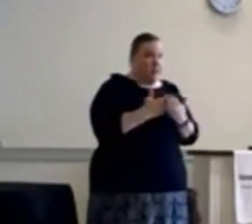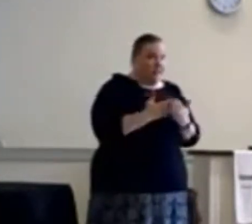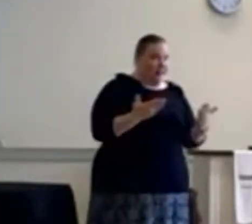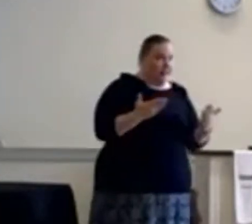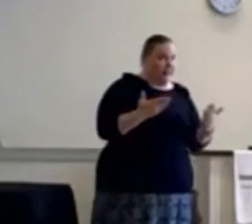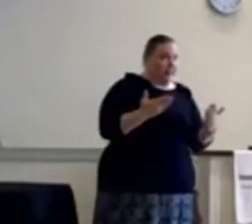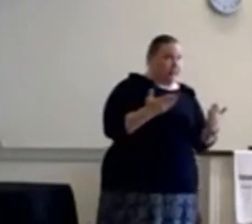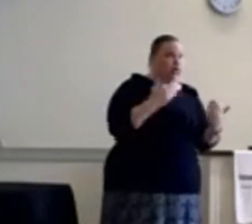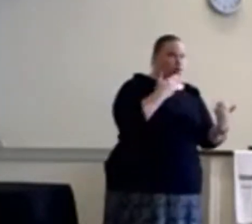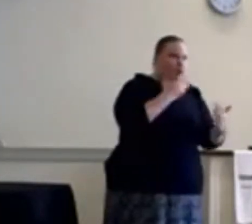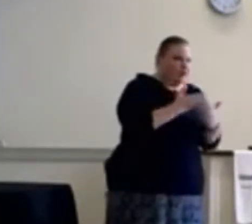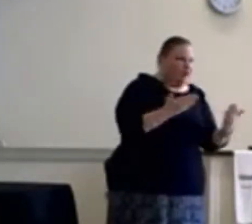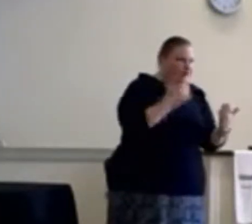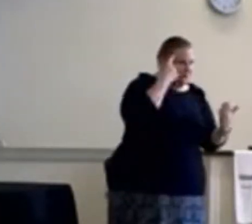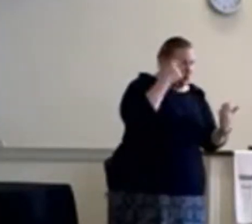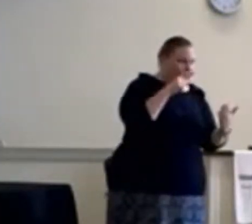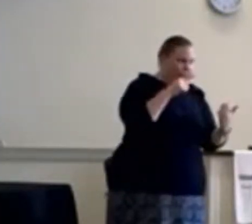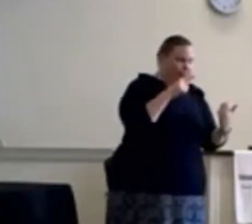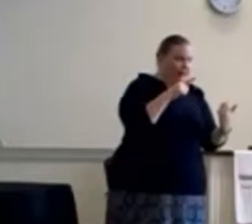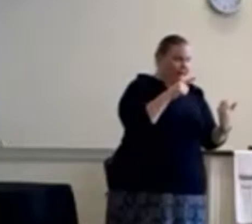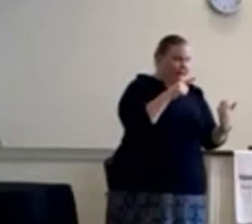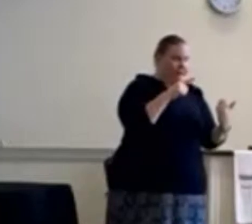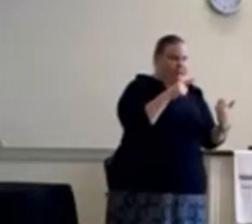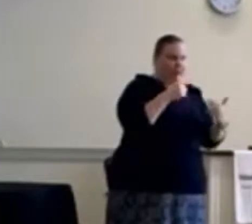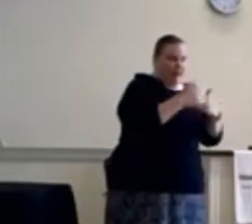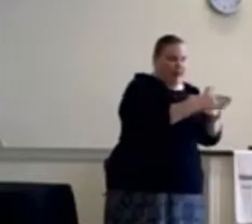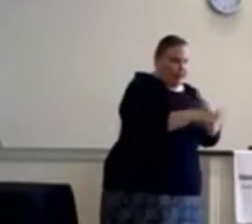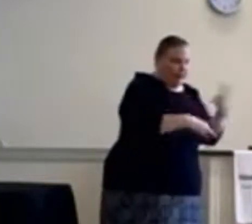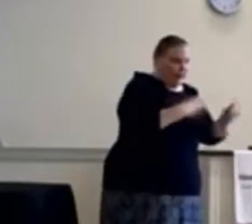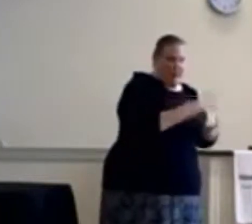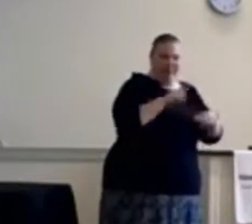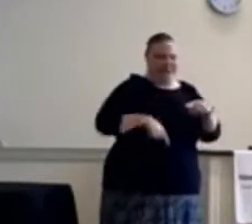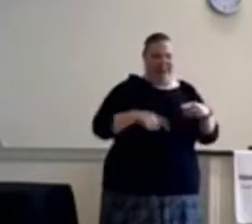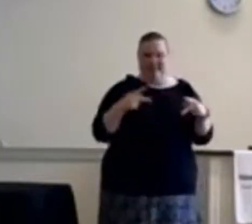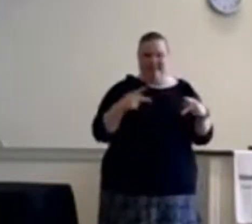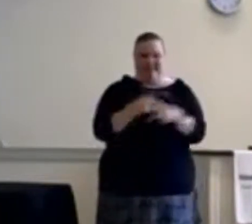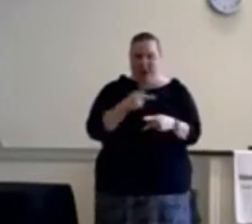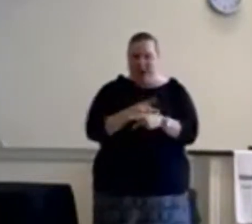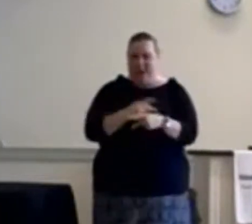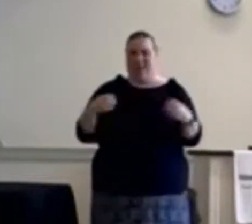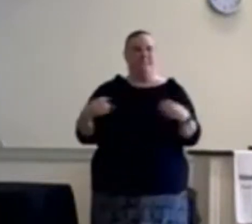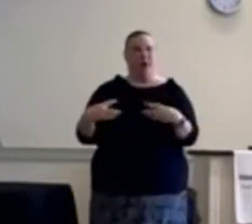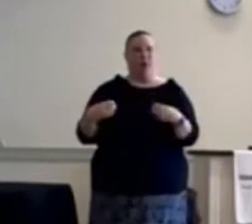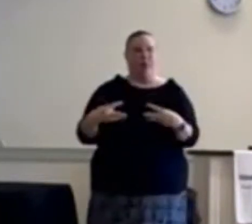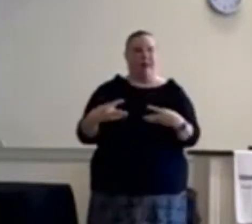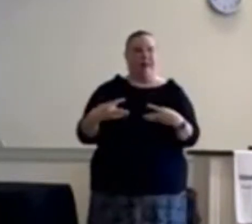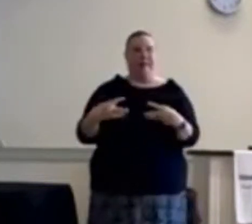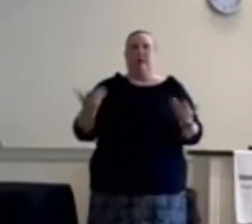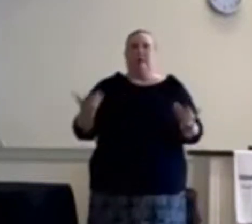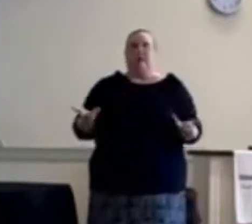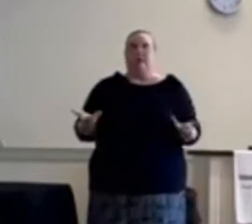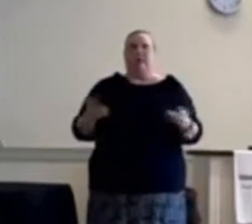world, can't get it right with the microwave door. I also have started my morning at